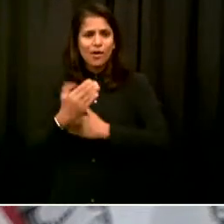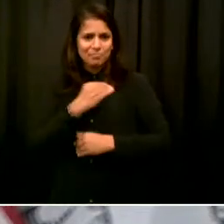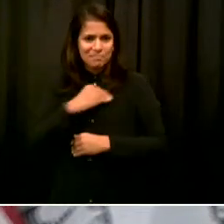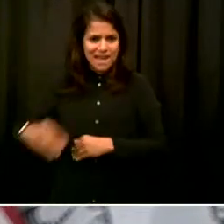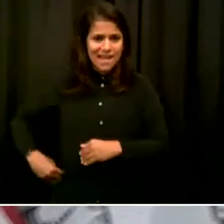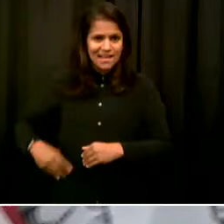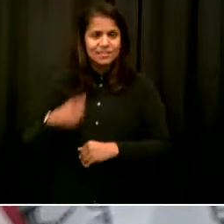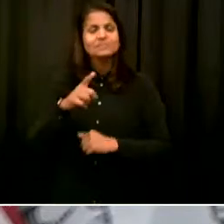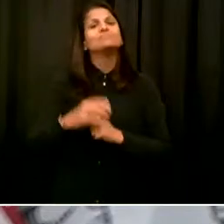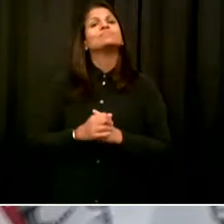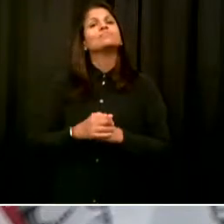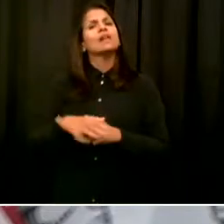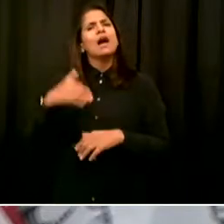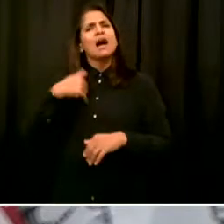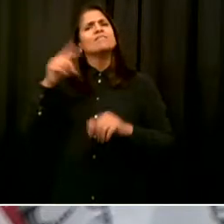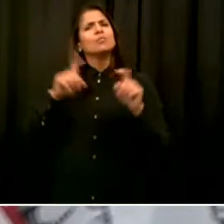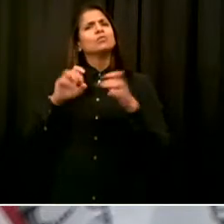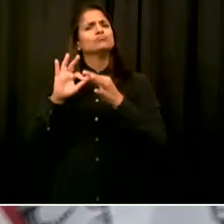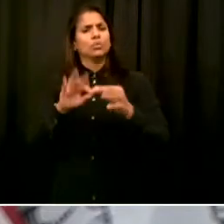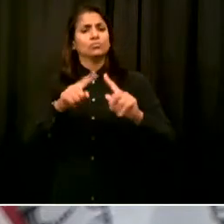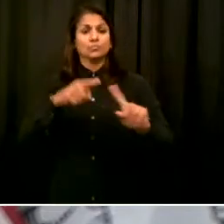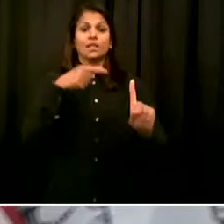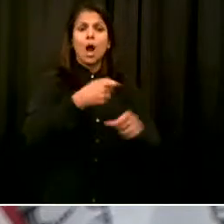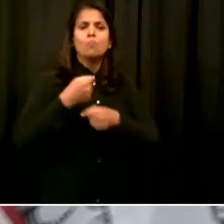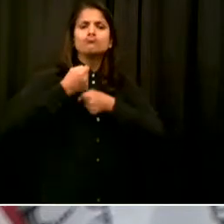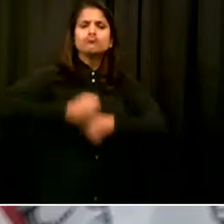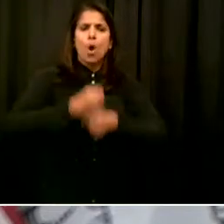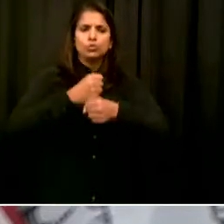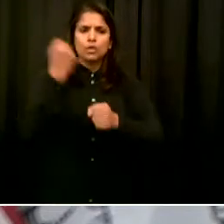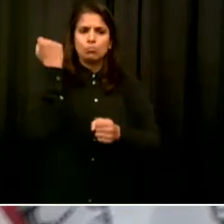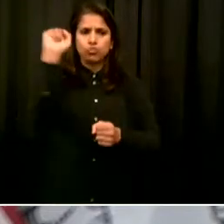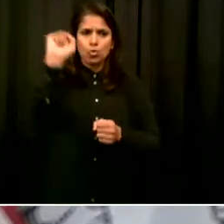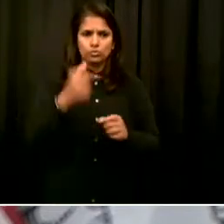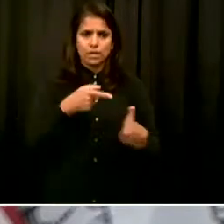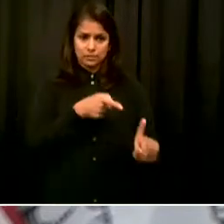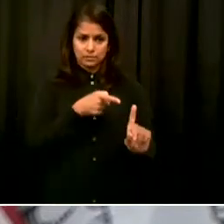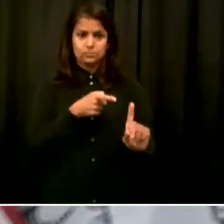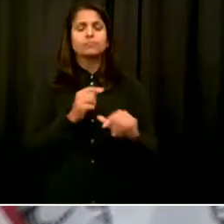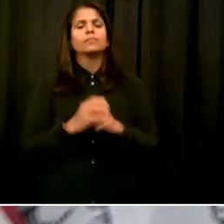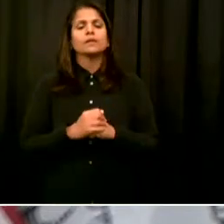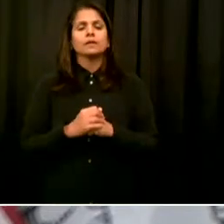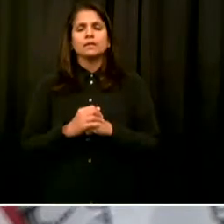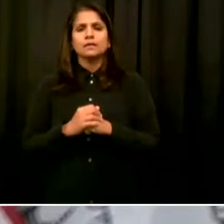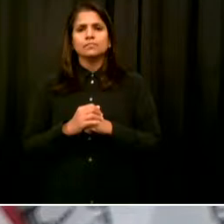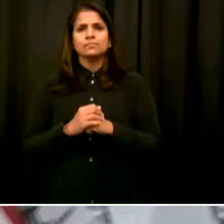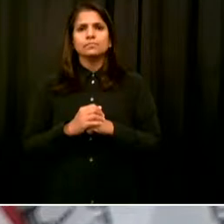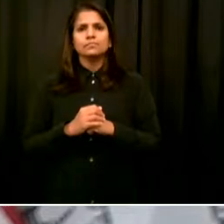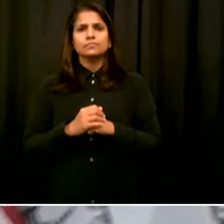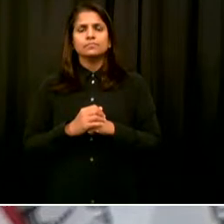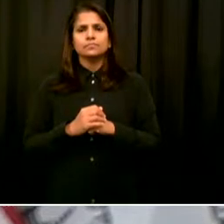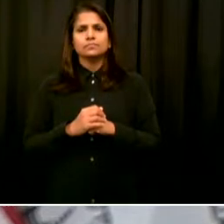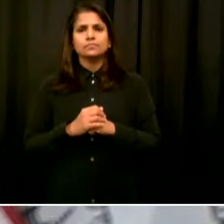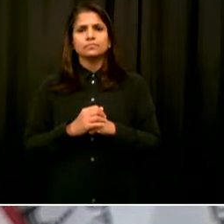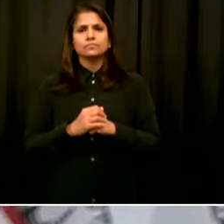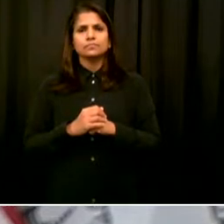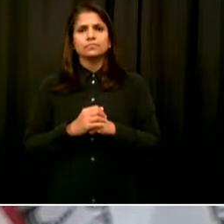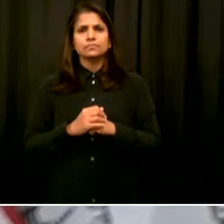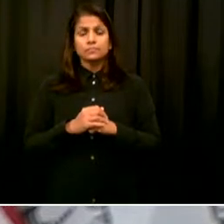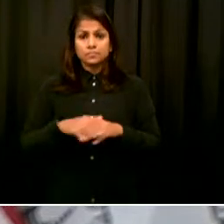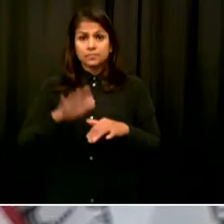Reporter: GOOD MORNING MR. MAORY. JUST TO FOLLOW UP ON THE